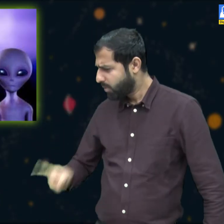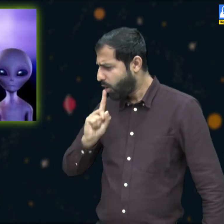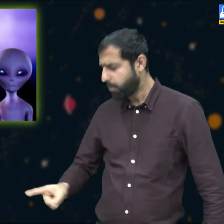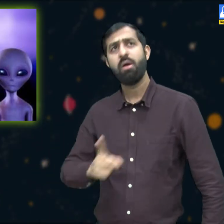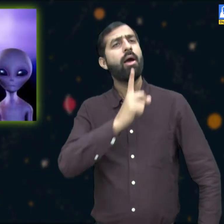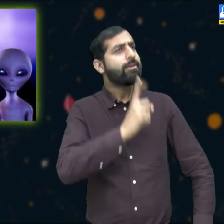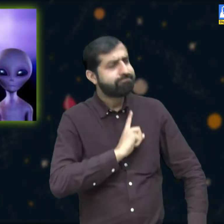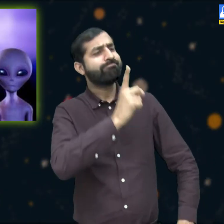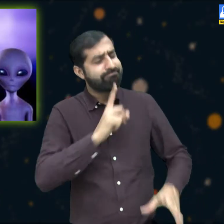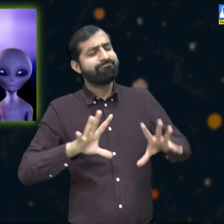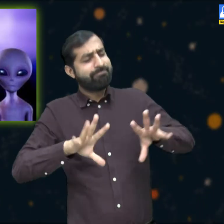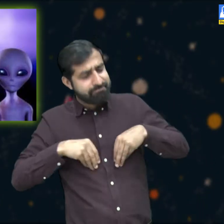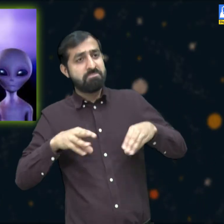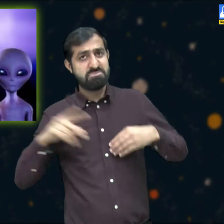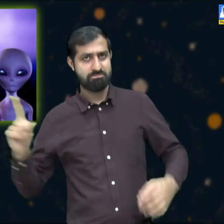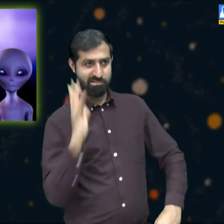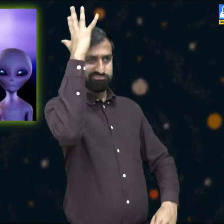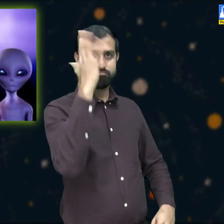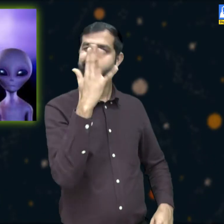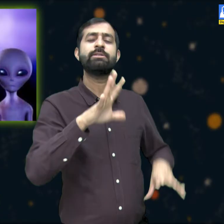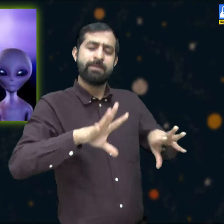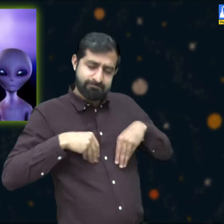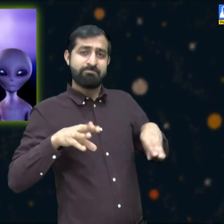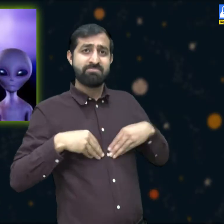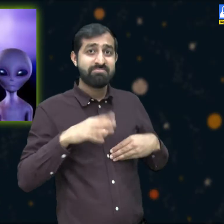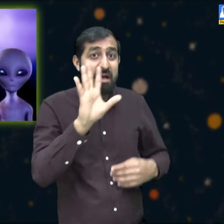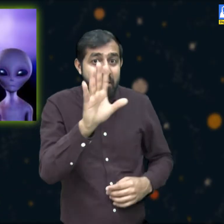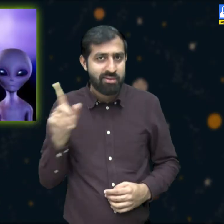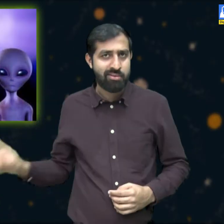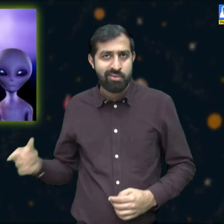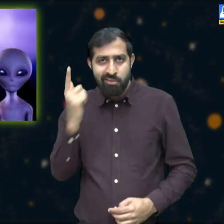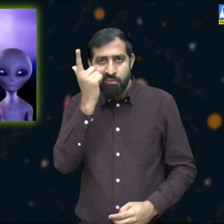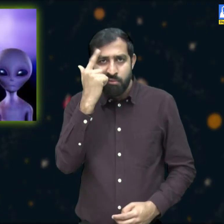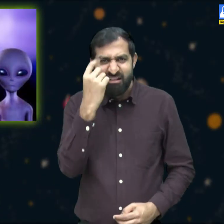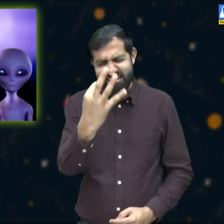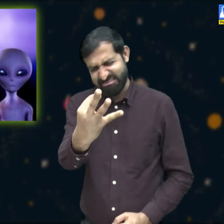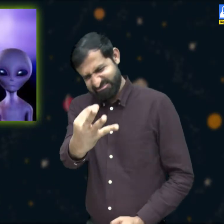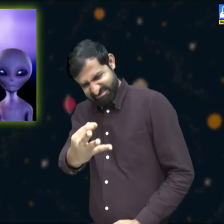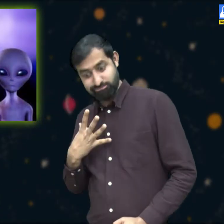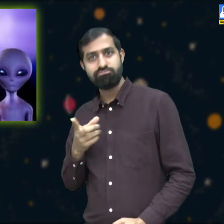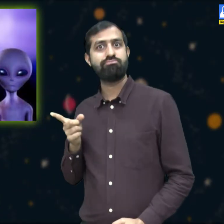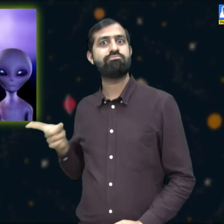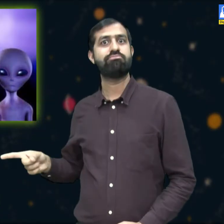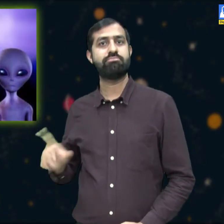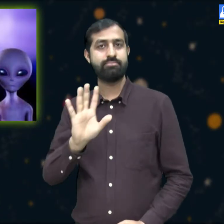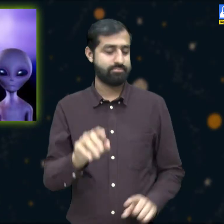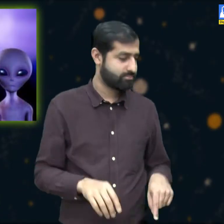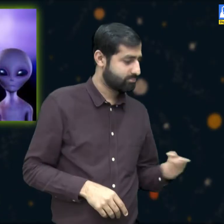He would always act as per the order of his leader but he was very intelligent.